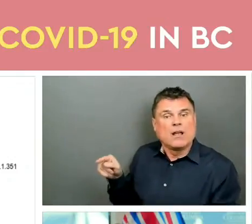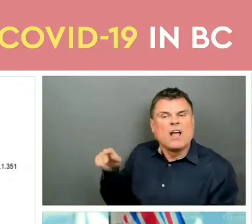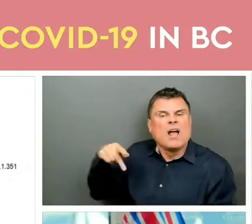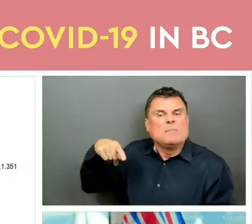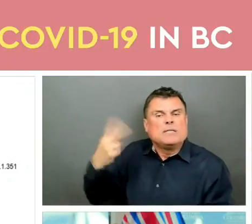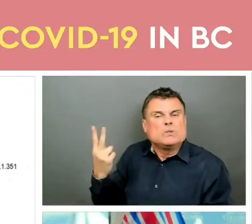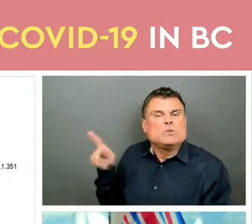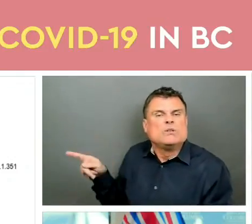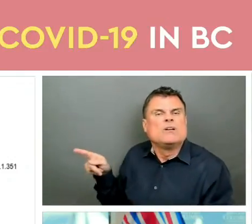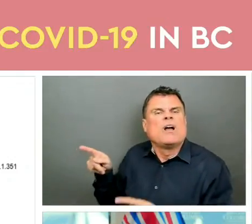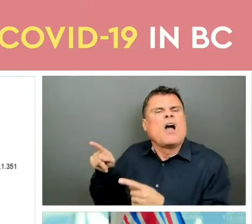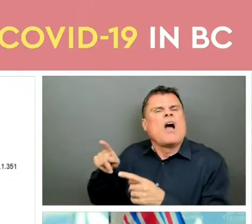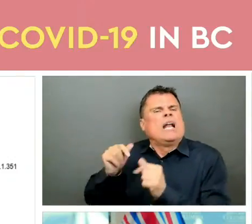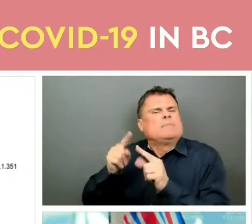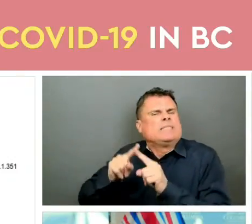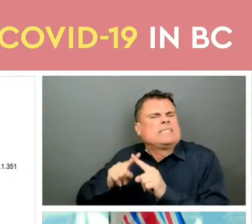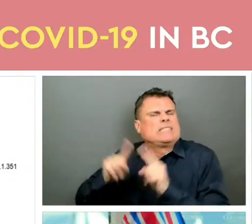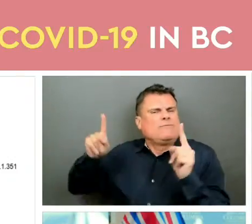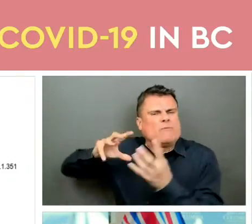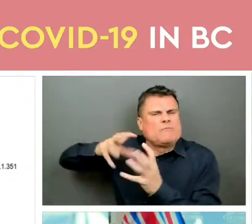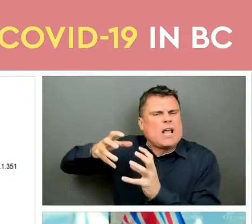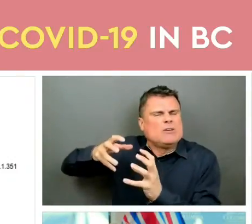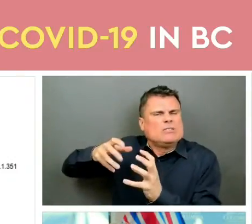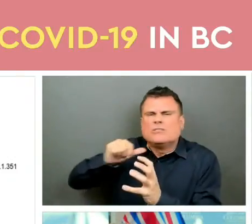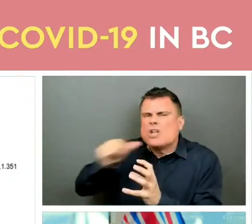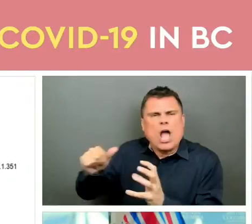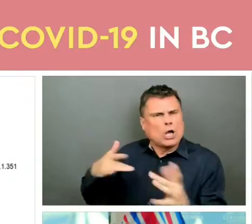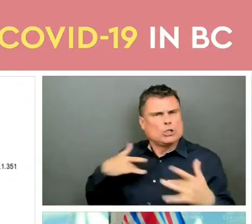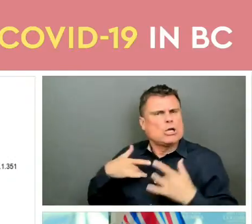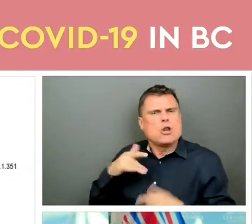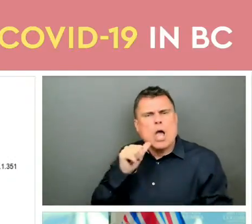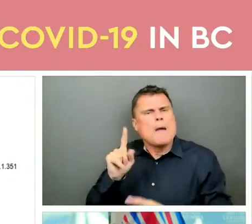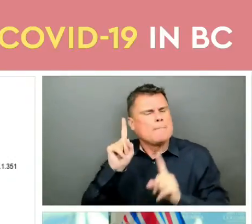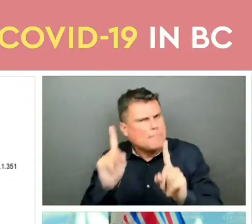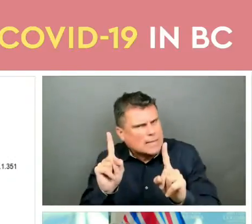one of the regular strains, not what we consider a variant of concern.